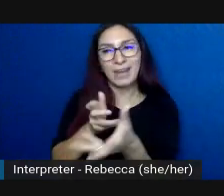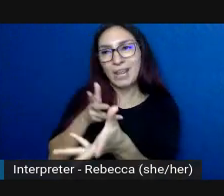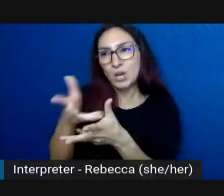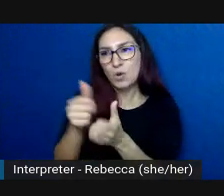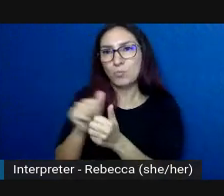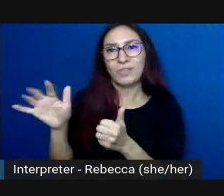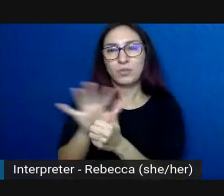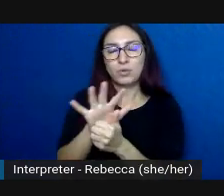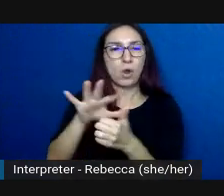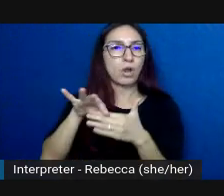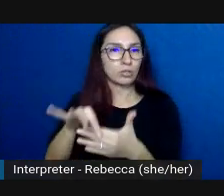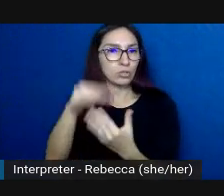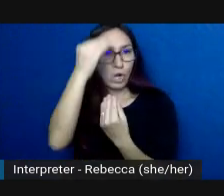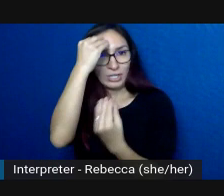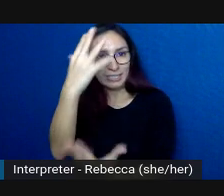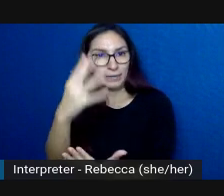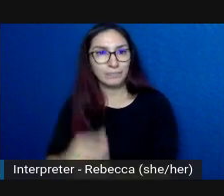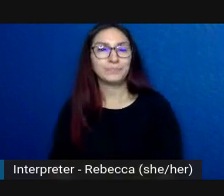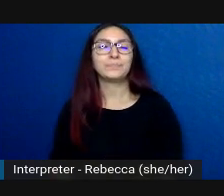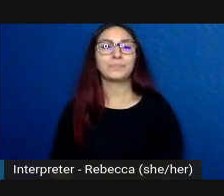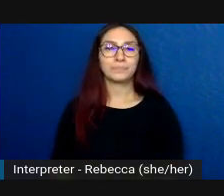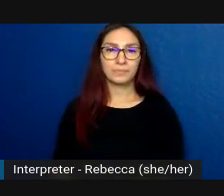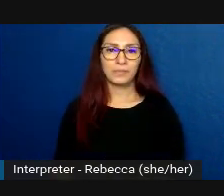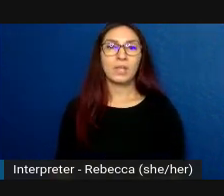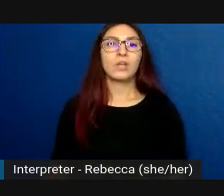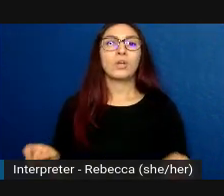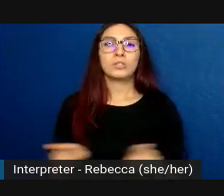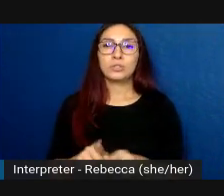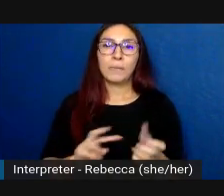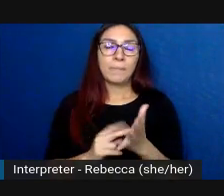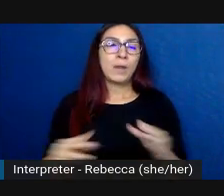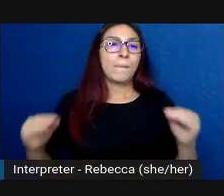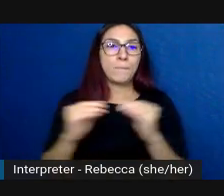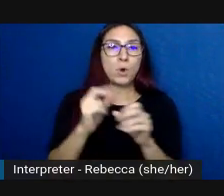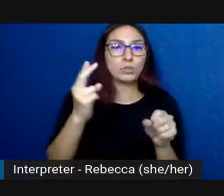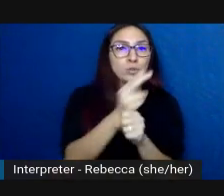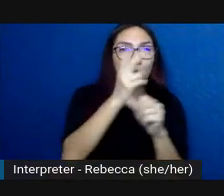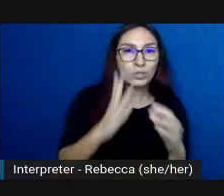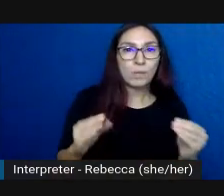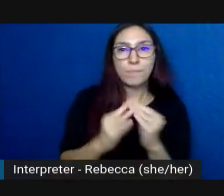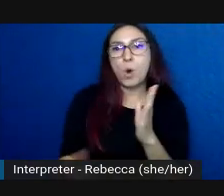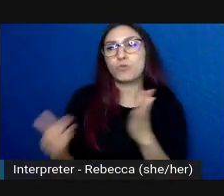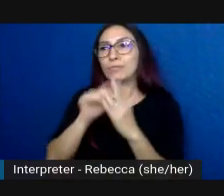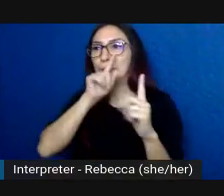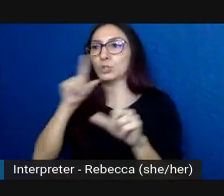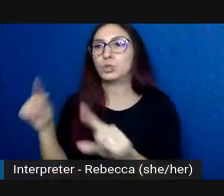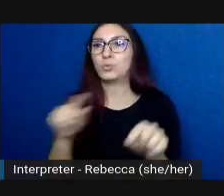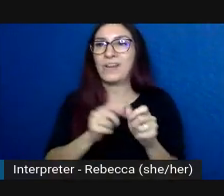Offering your content in this way means more users, more retweets, followers, likes, link clicks.